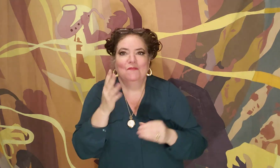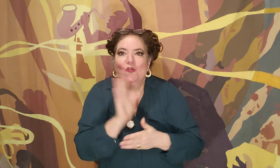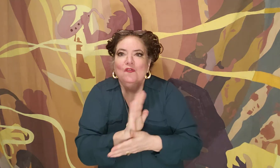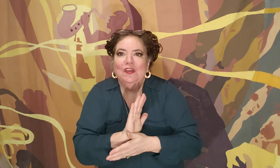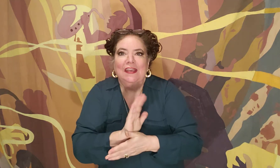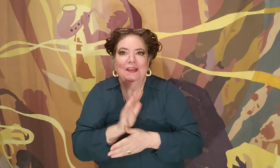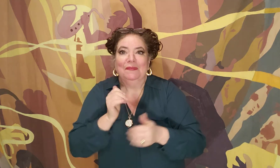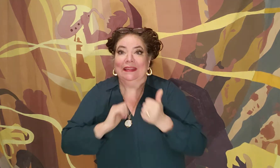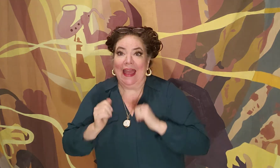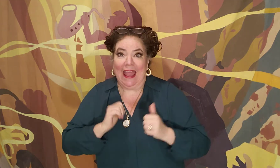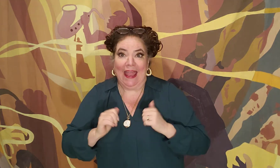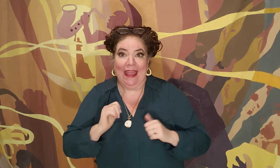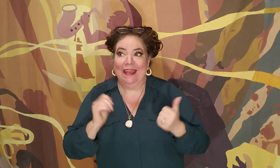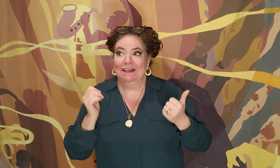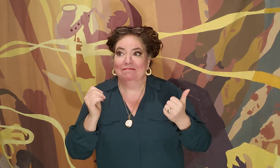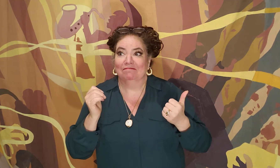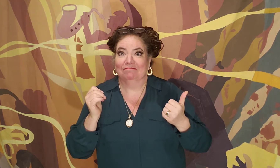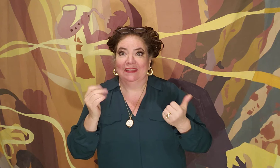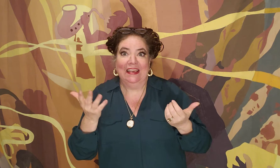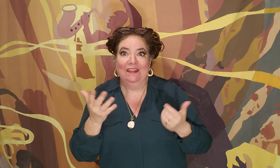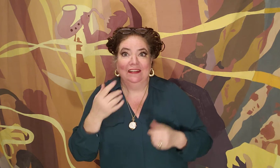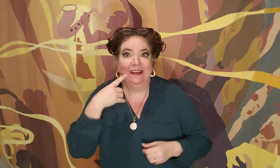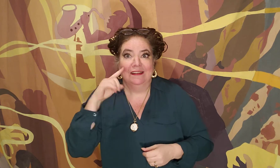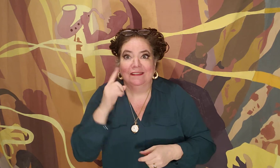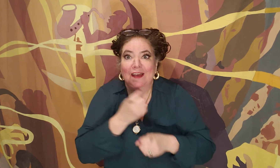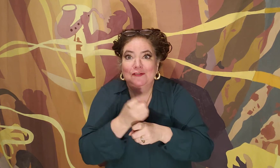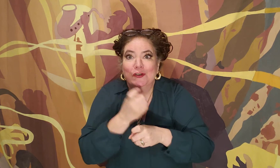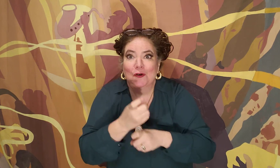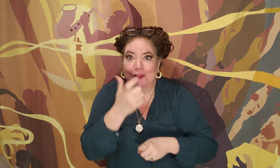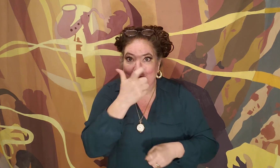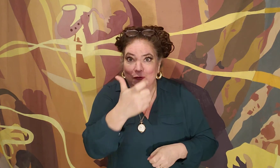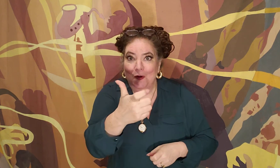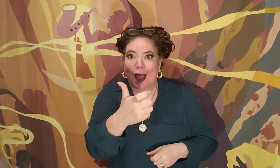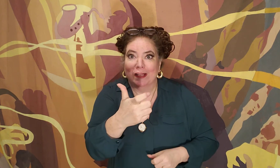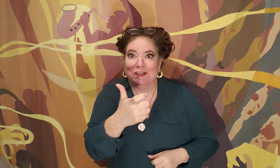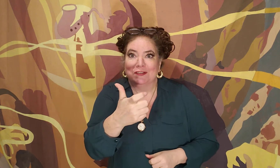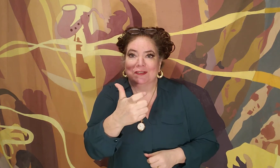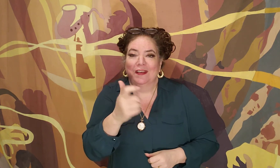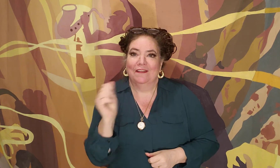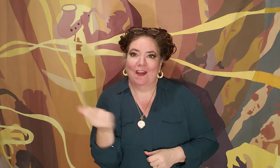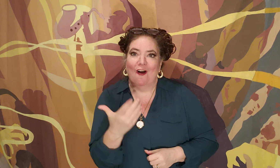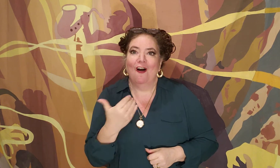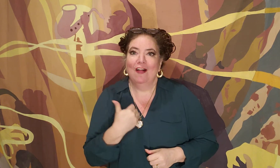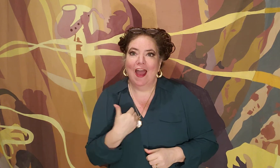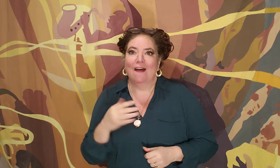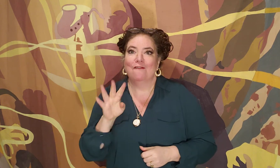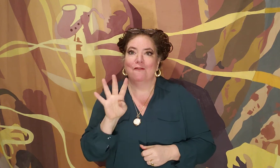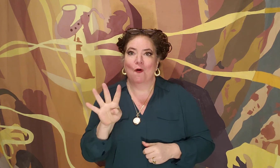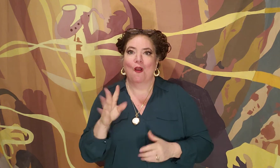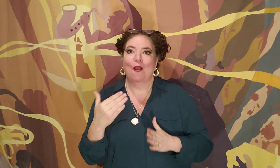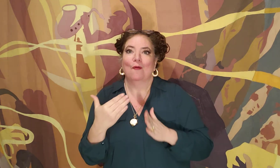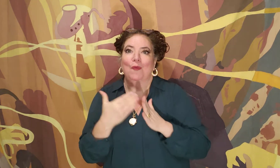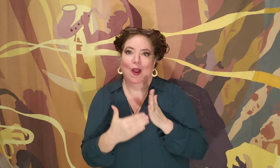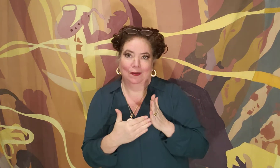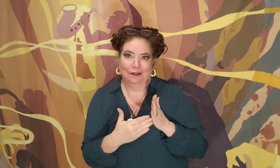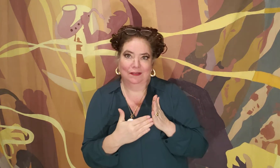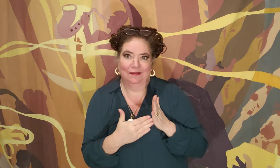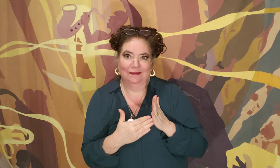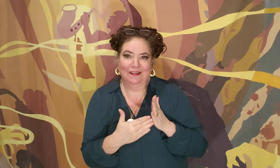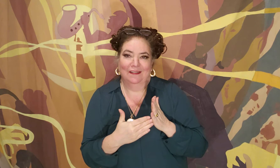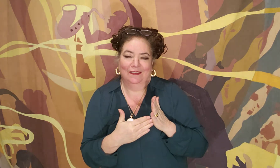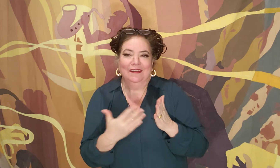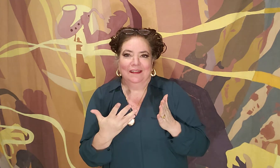movie, play, even deaf joke, that you watch - they all have four parts. They